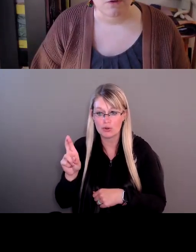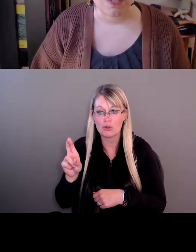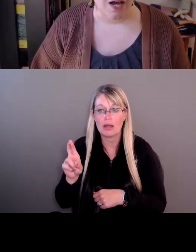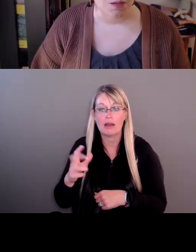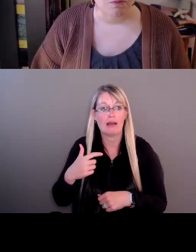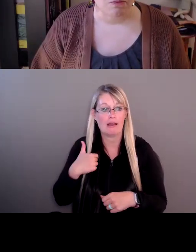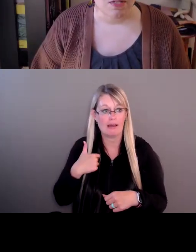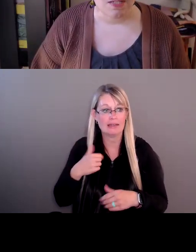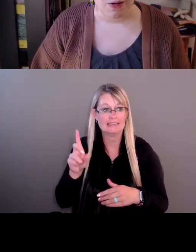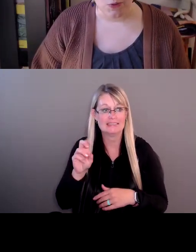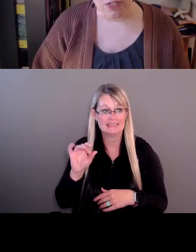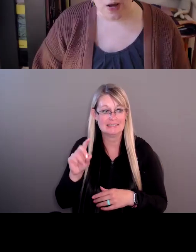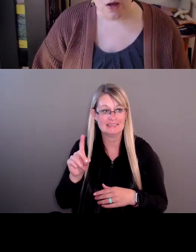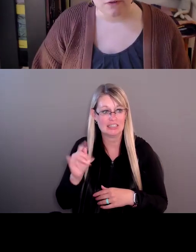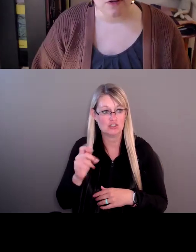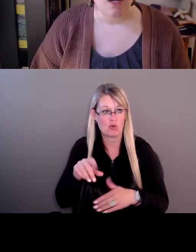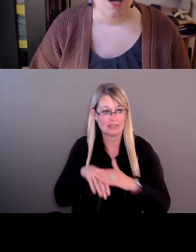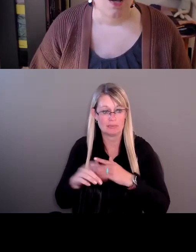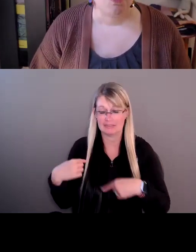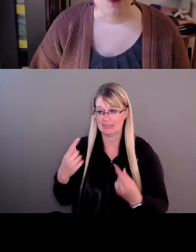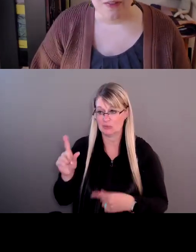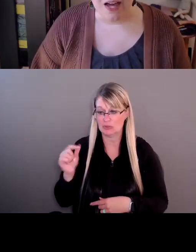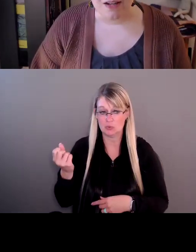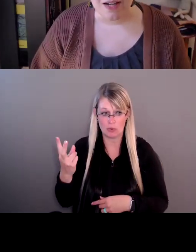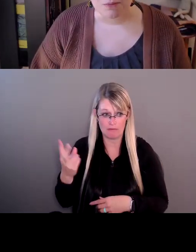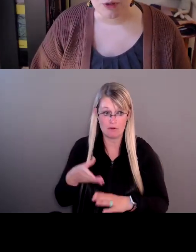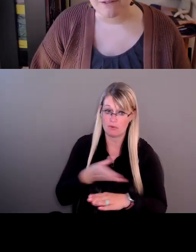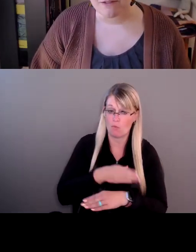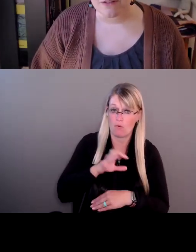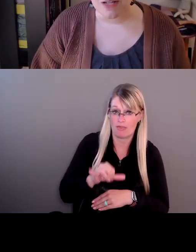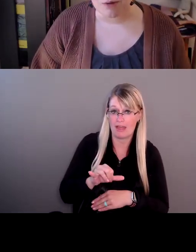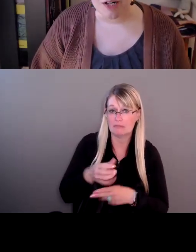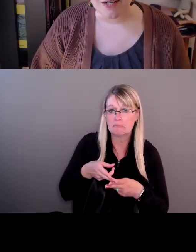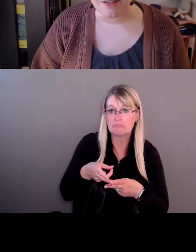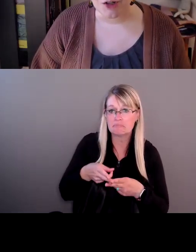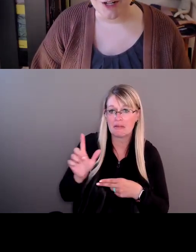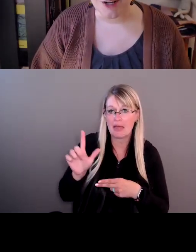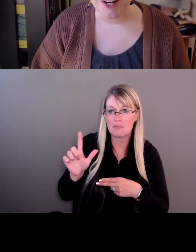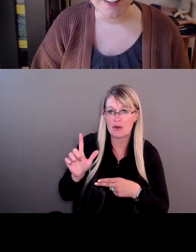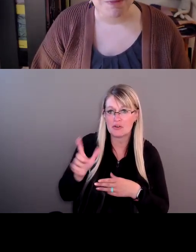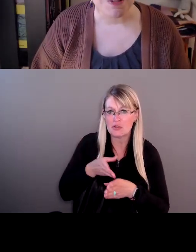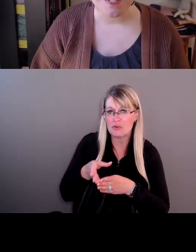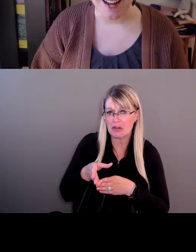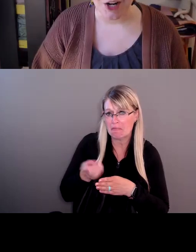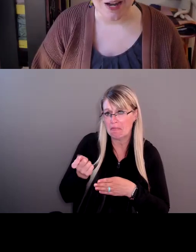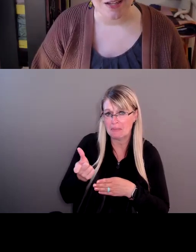full-time since 2012. Before that I had a brief library career, mostly in higher education,